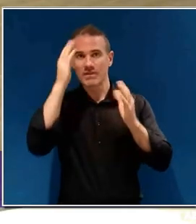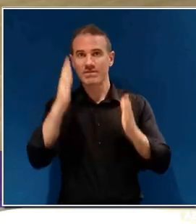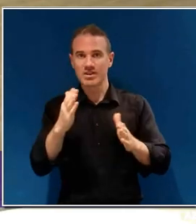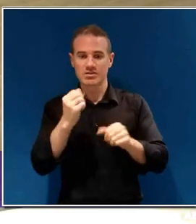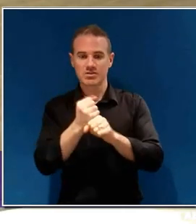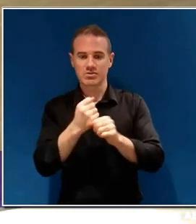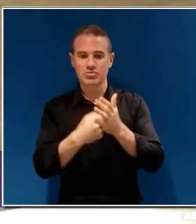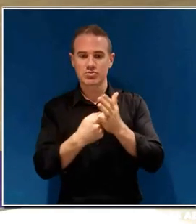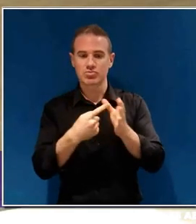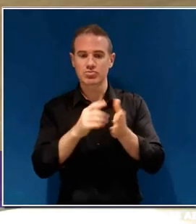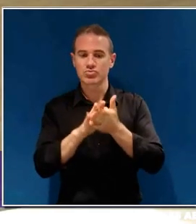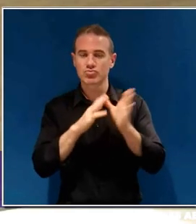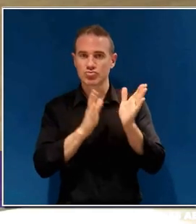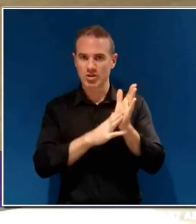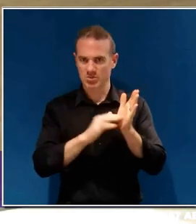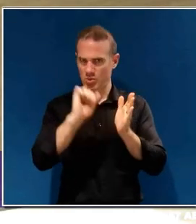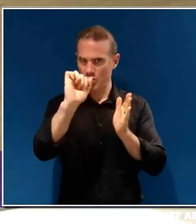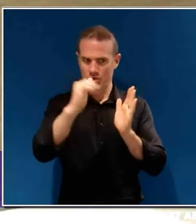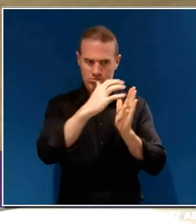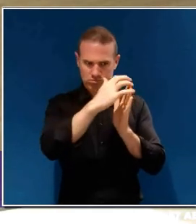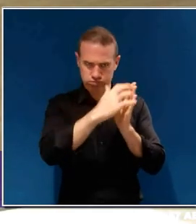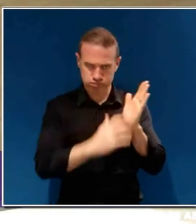we're very grateful for that.